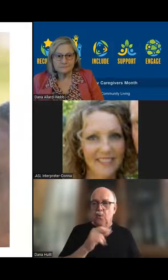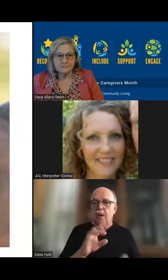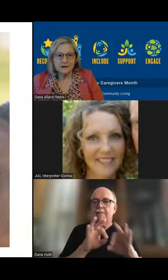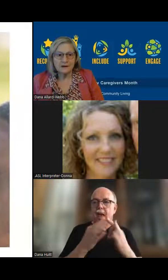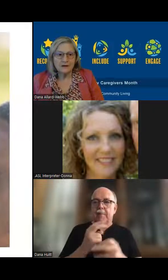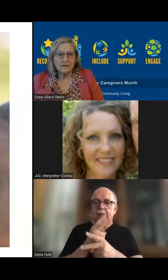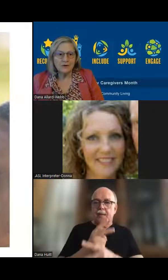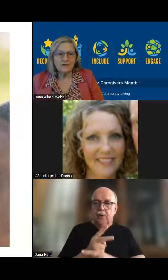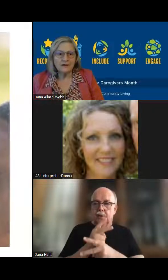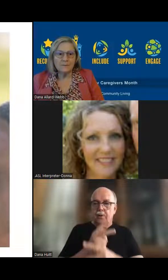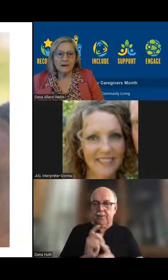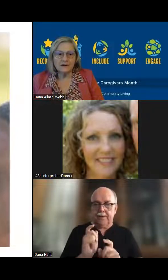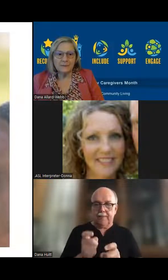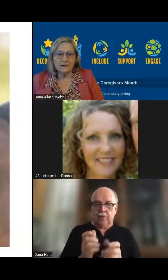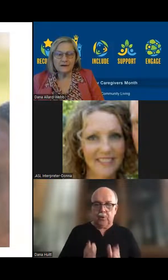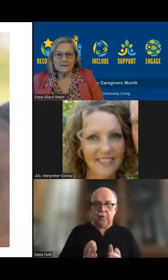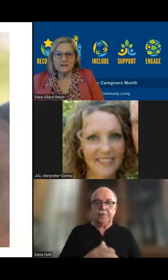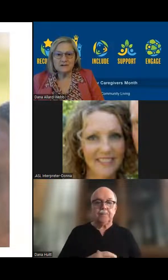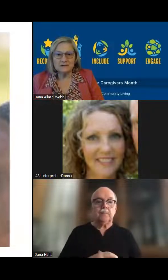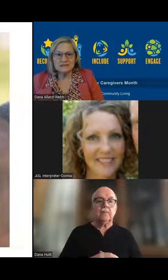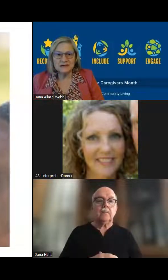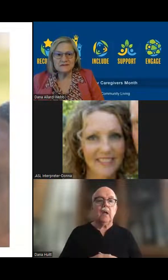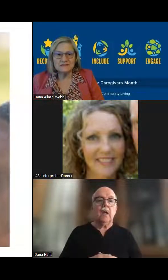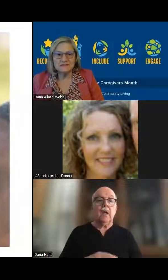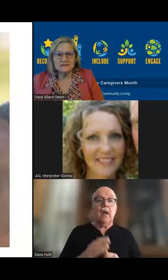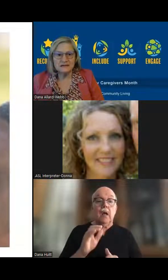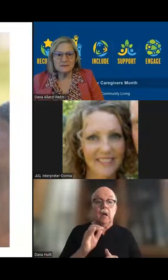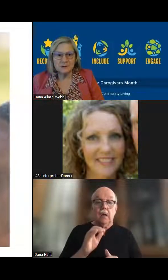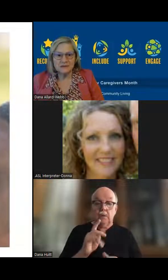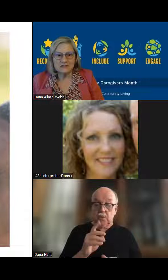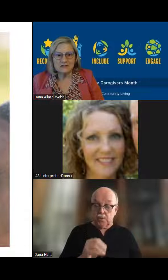if you are an individual provider and you're working in home to provide care for someone